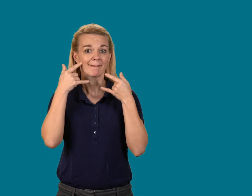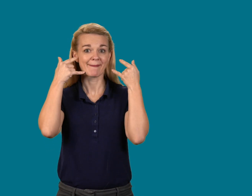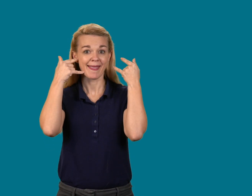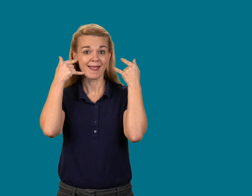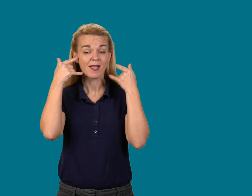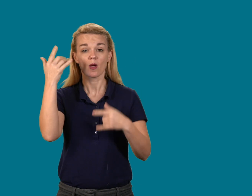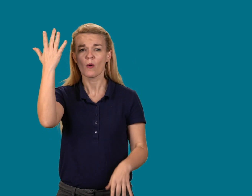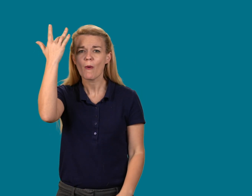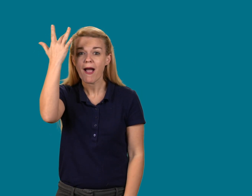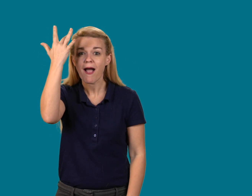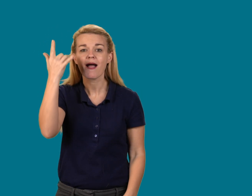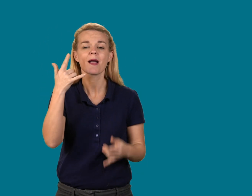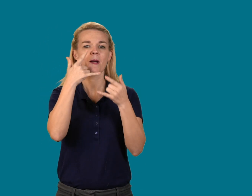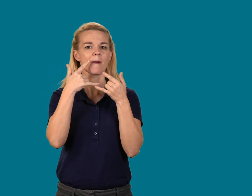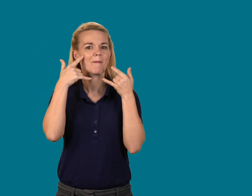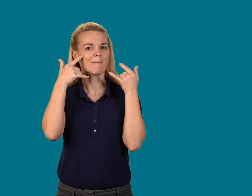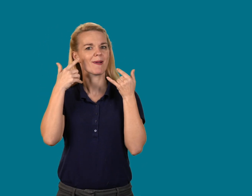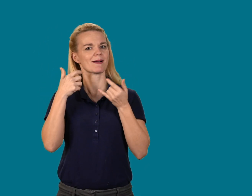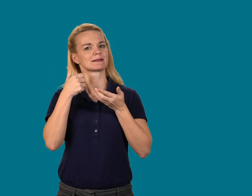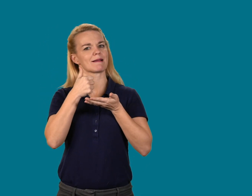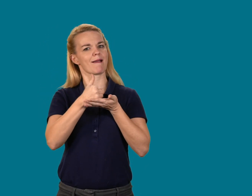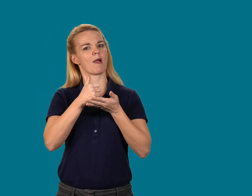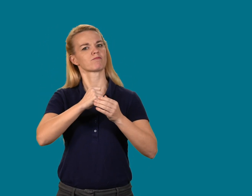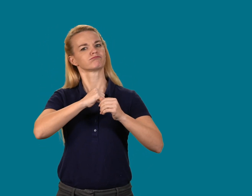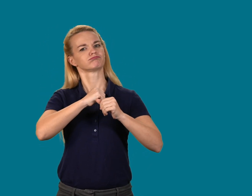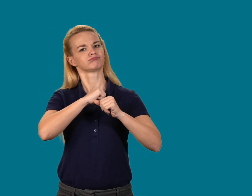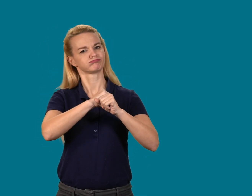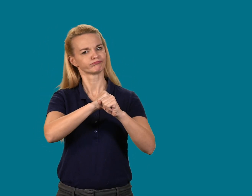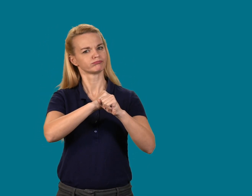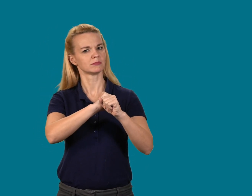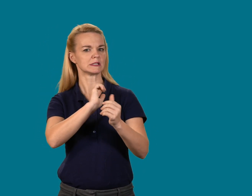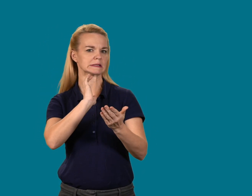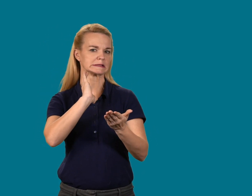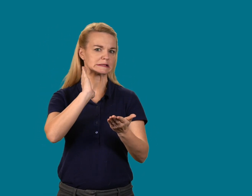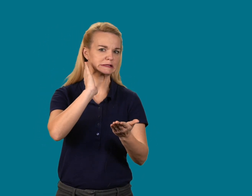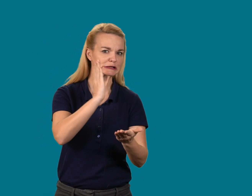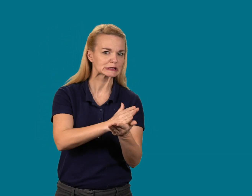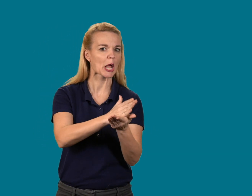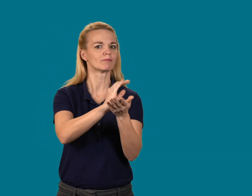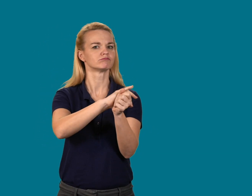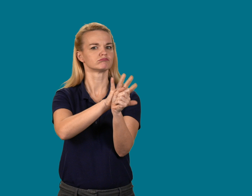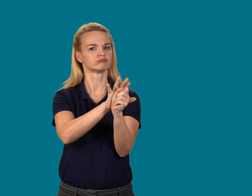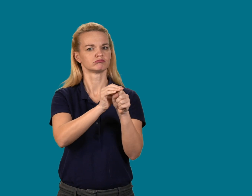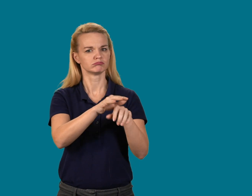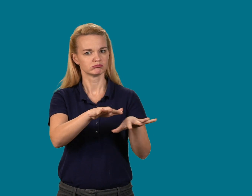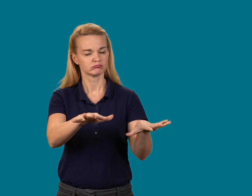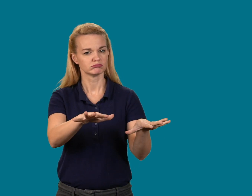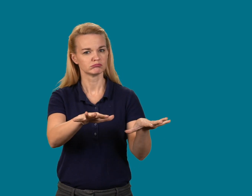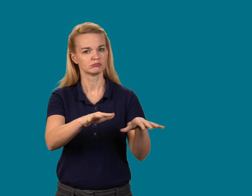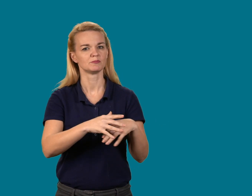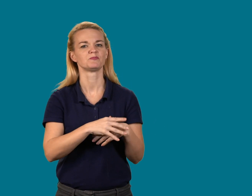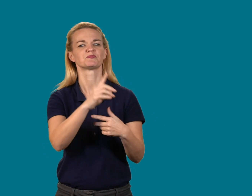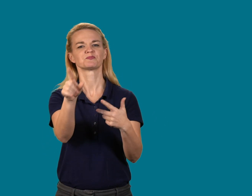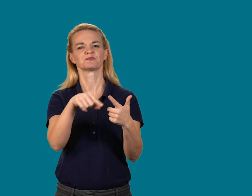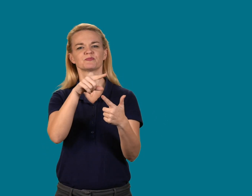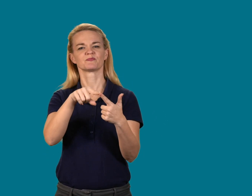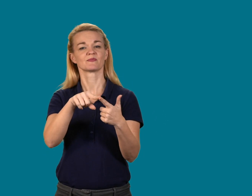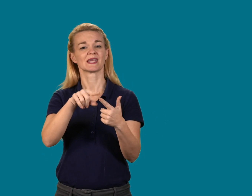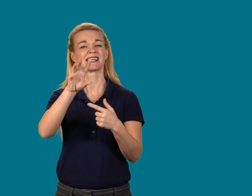Wear a mask, masks help prevent you from getting or spreading the virus;